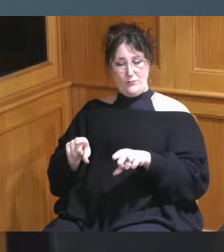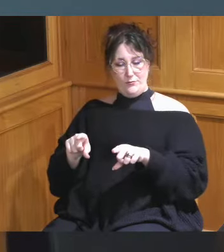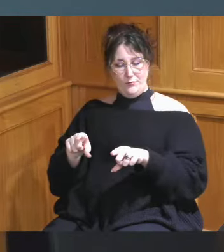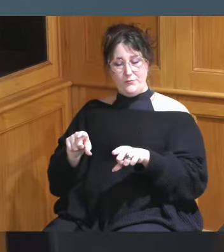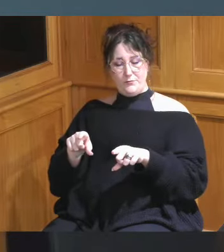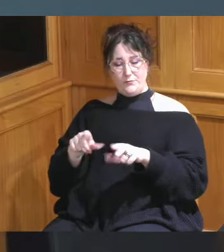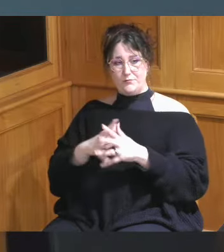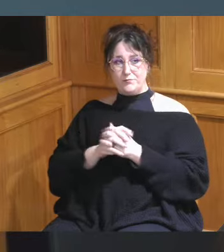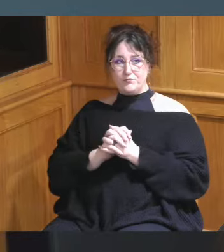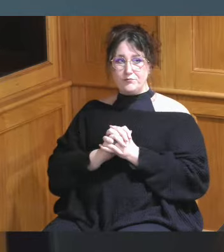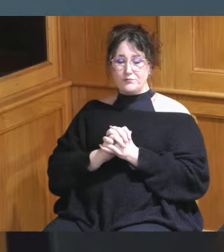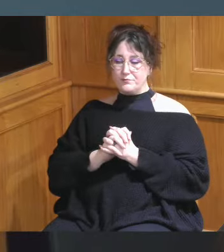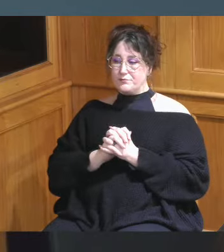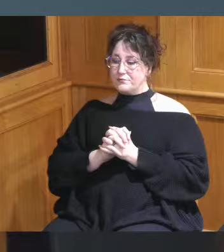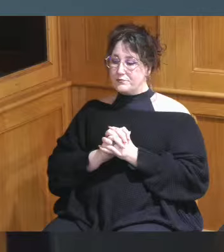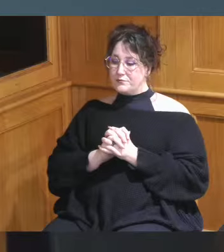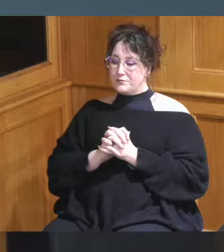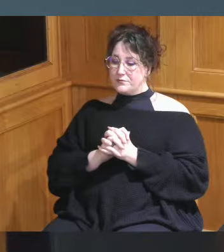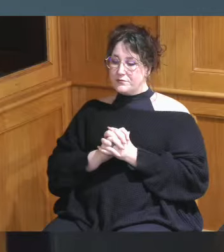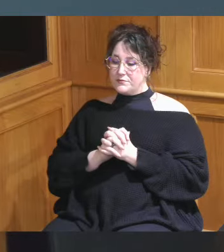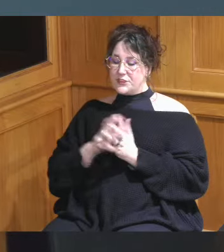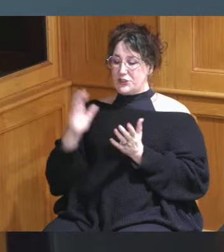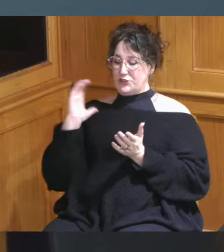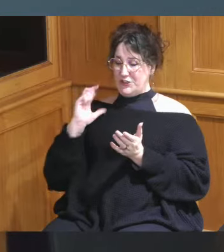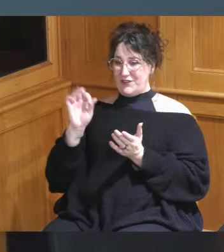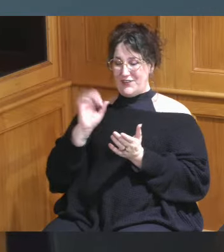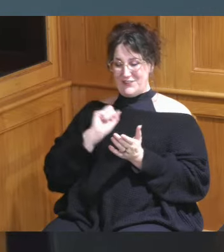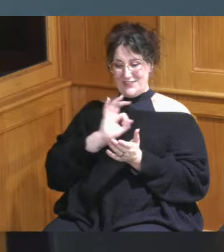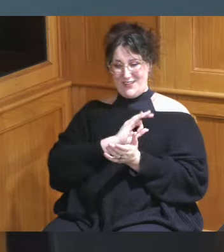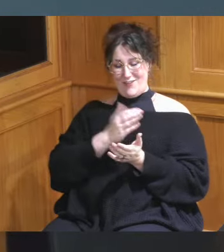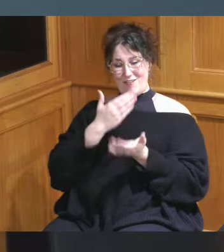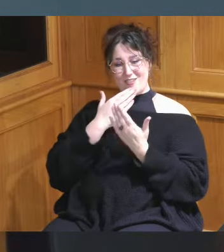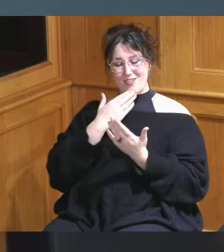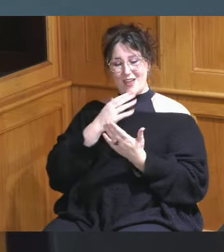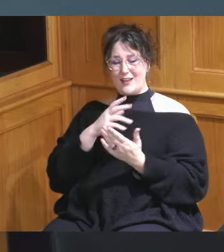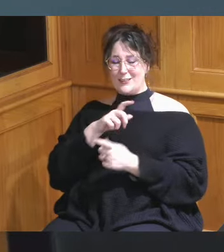I really and I want to thank the chiefs of staff, how hard they've worked, specifically